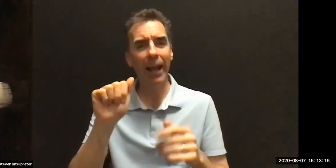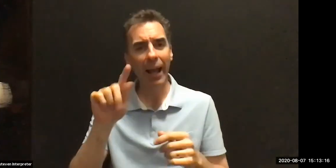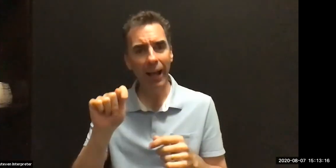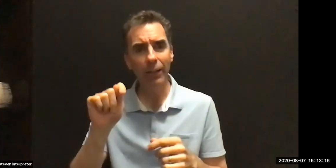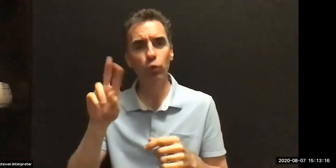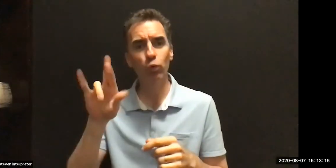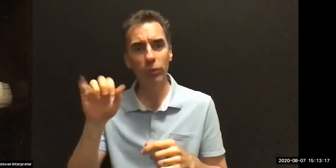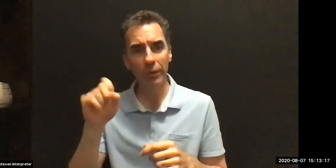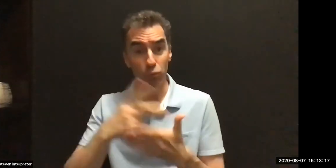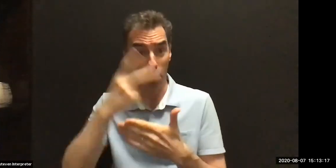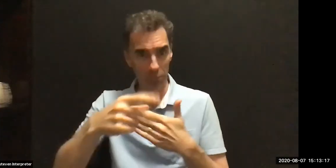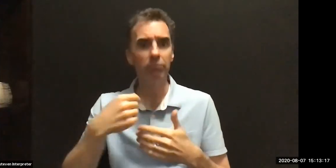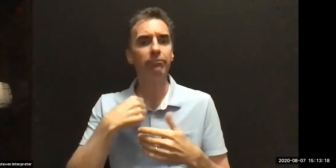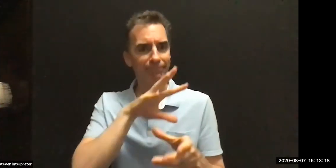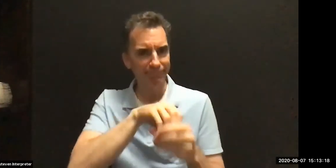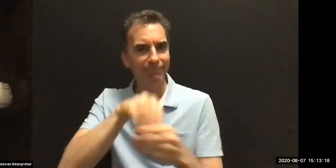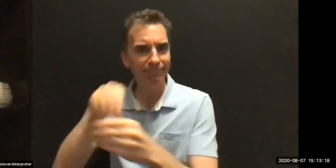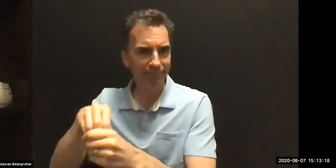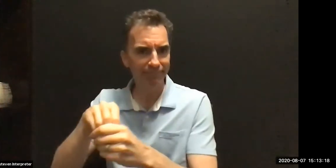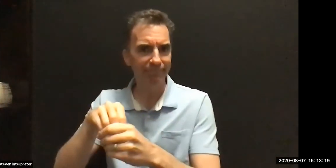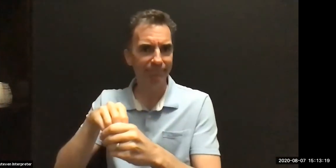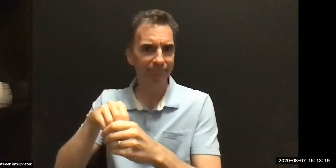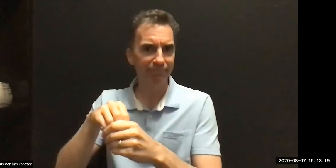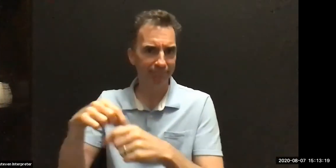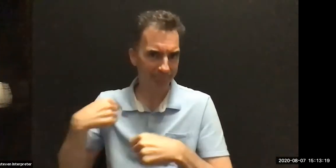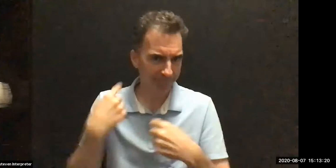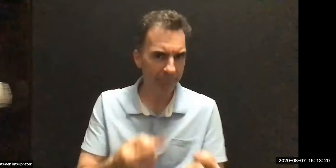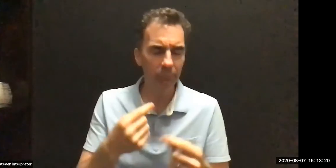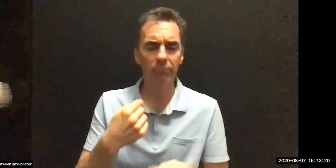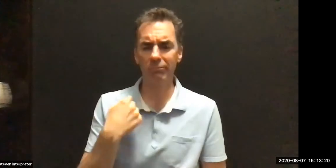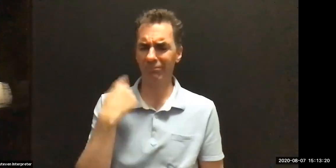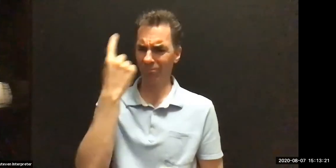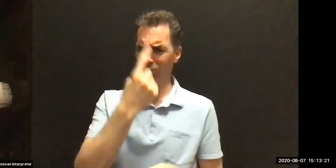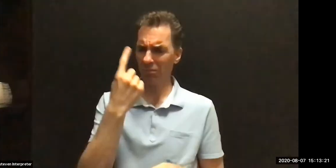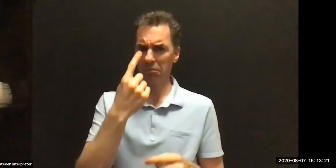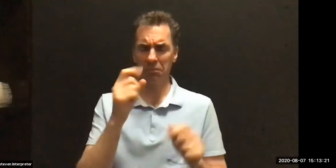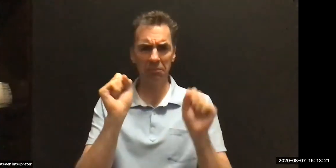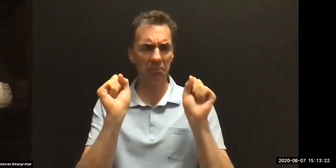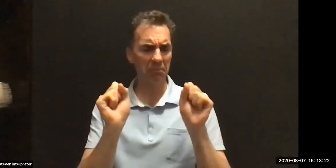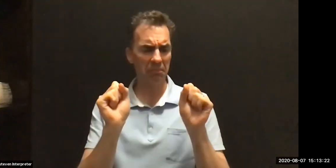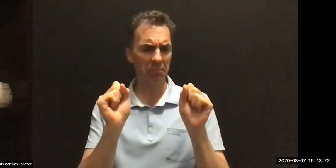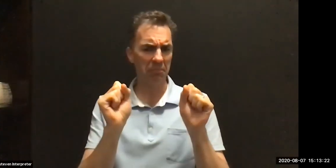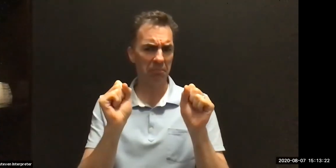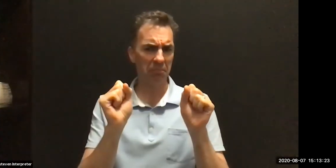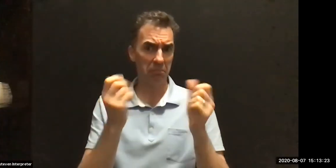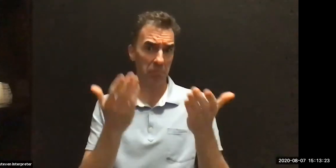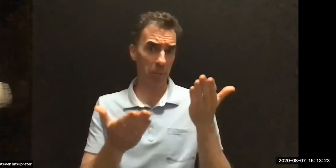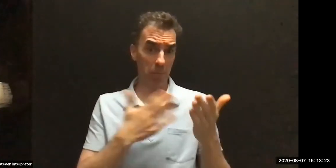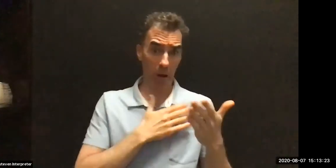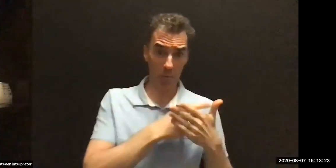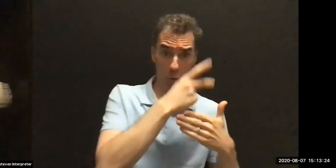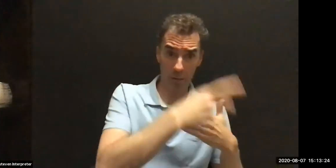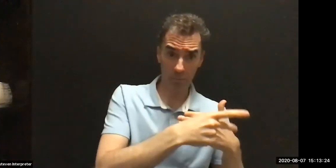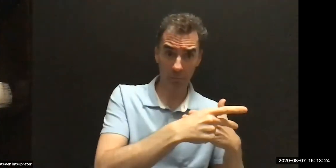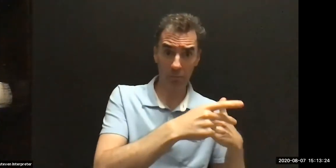Karen Crocket: And I just thought of, you know, maybe there's a way that we can connect some of our programs with some of the bitwise